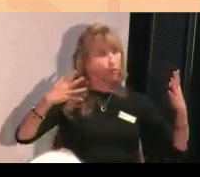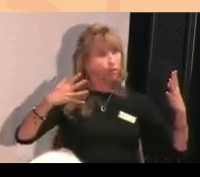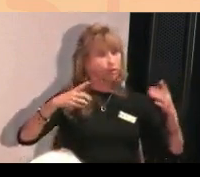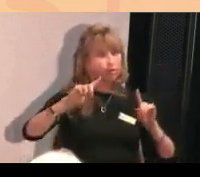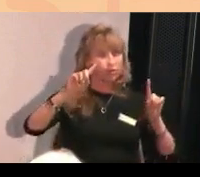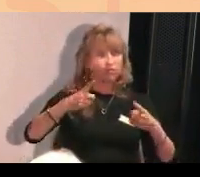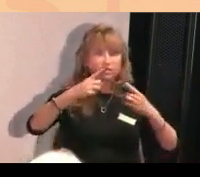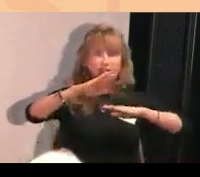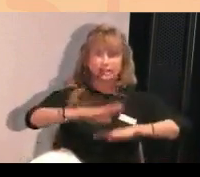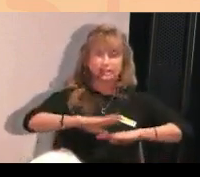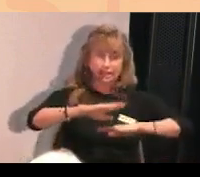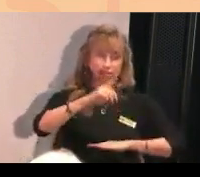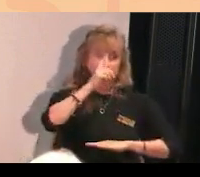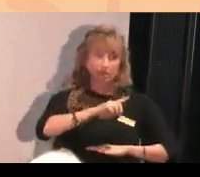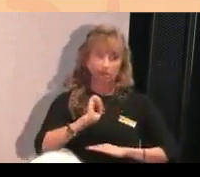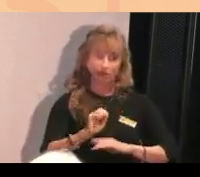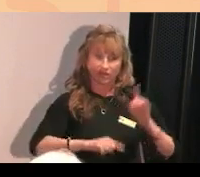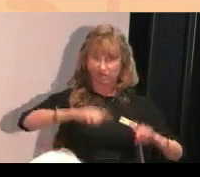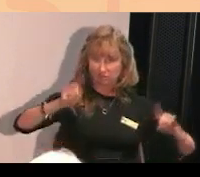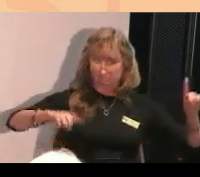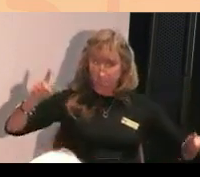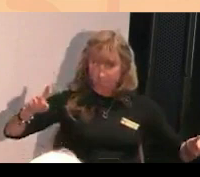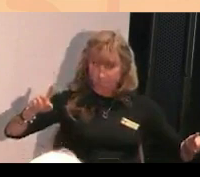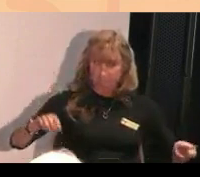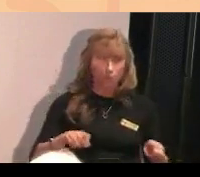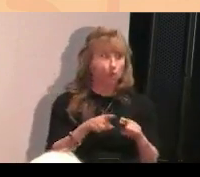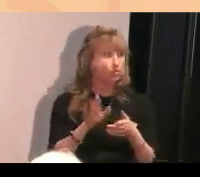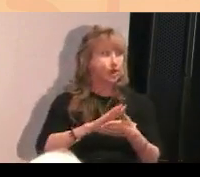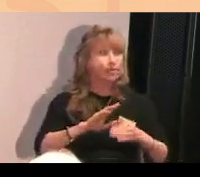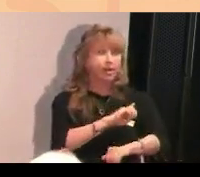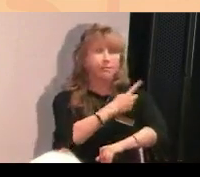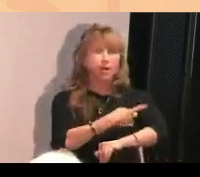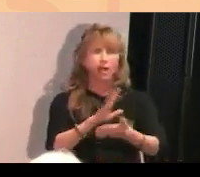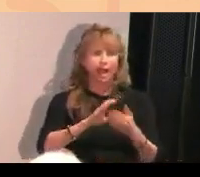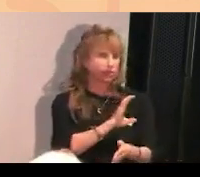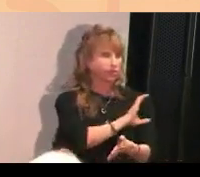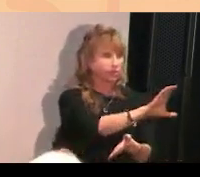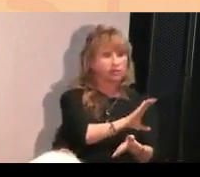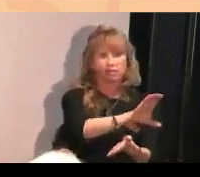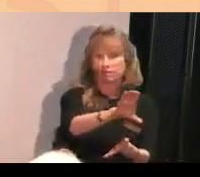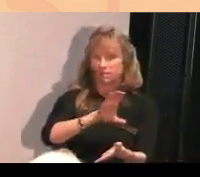power and authority would be gained and delegated and in fact the word authority